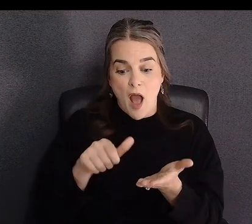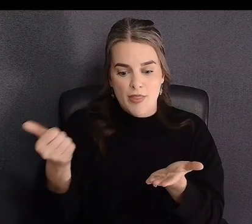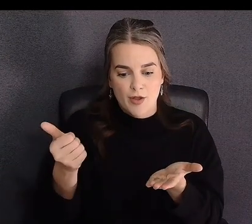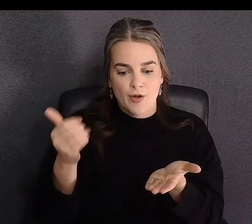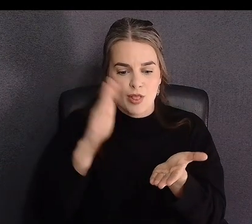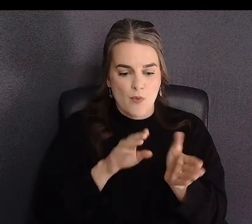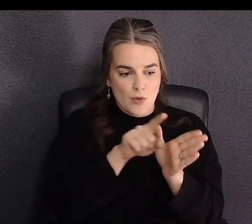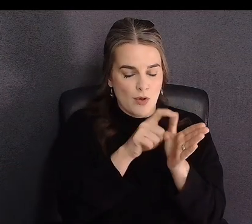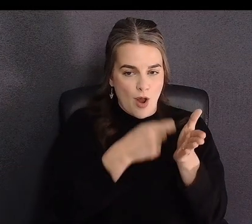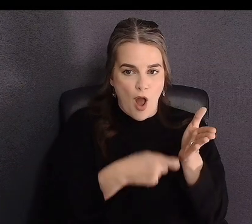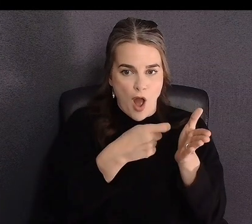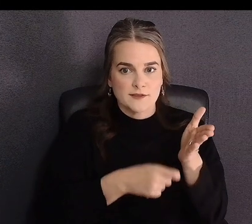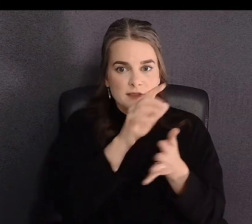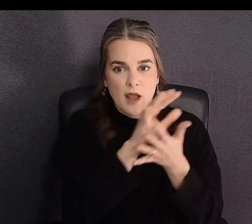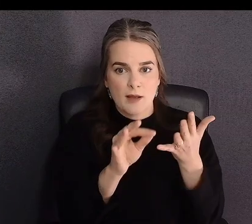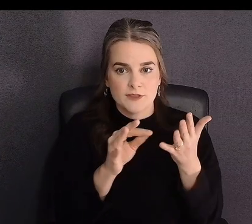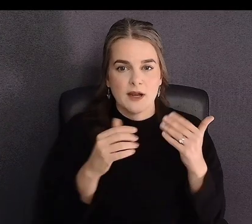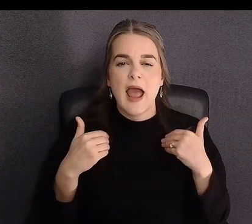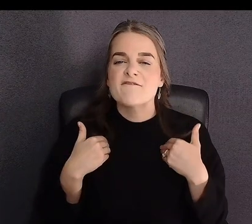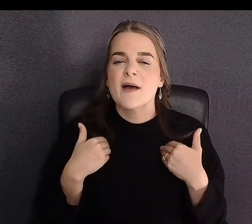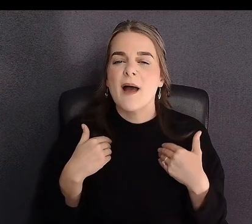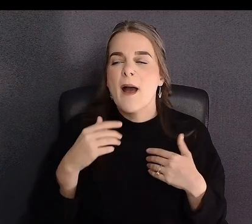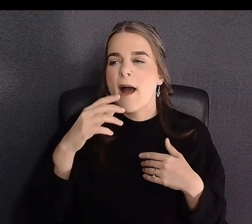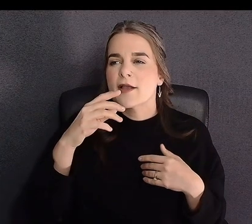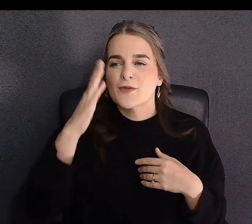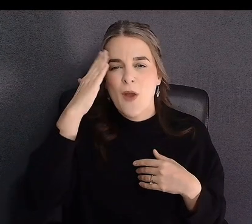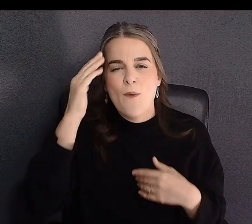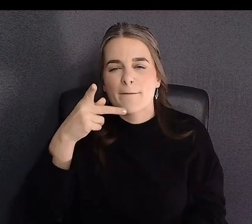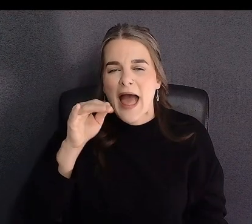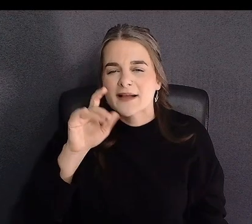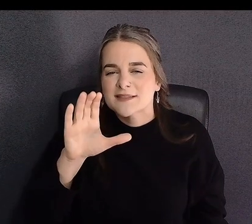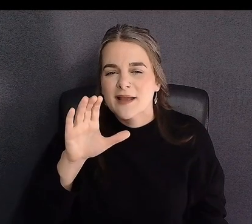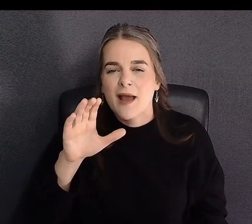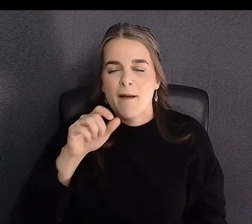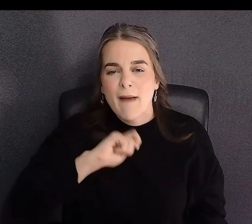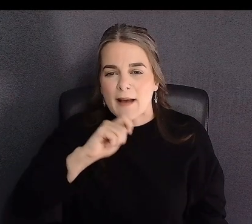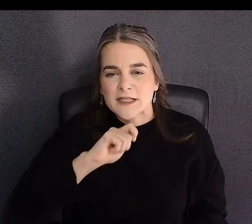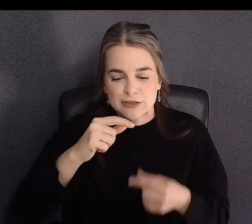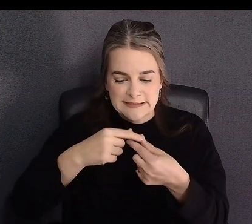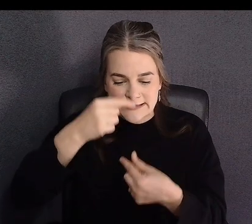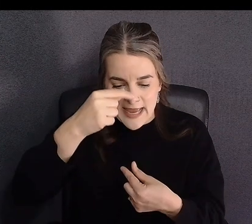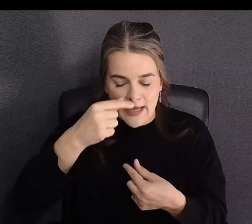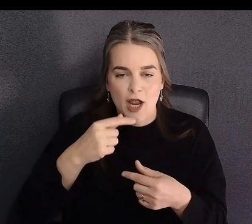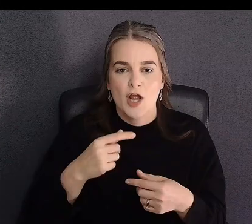is a plastic Popsicle stick or tongue depressor, and attaching a Pen Pal Holder to the end of it.